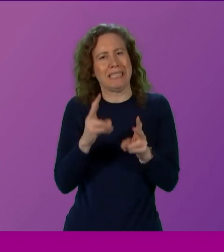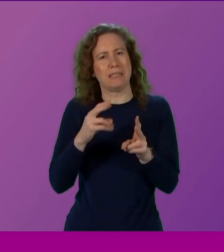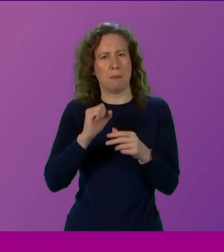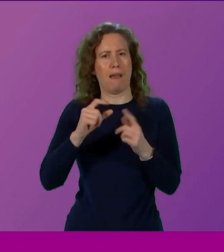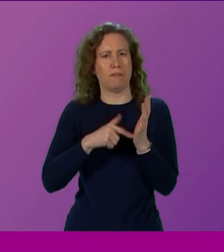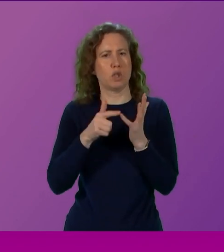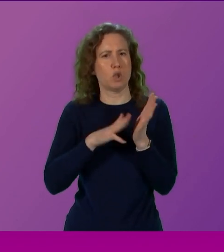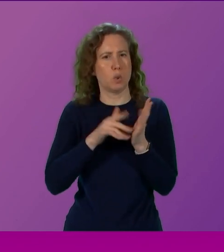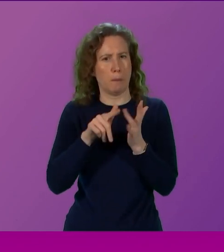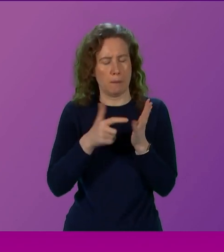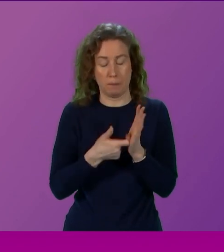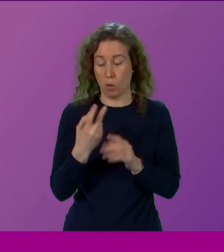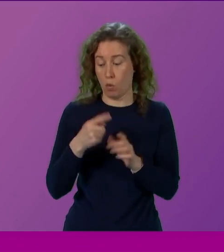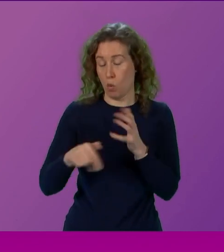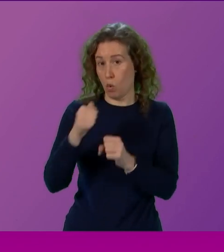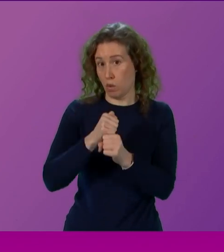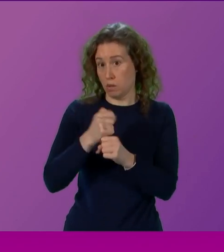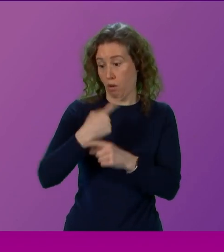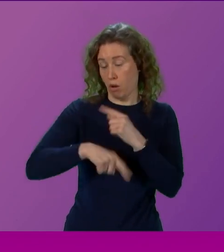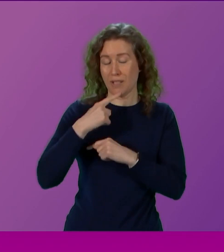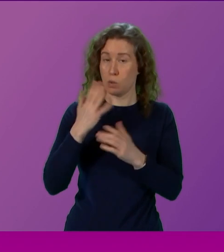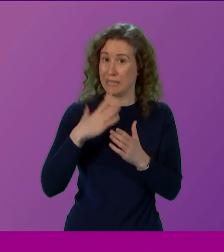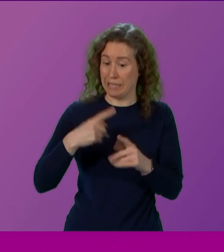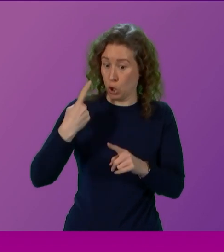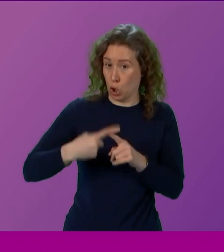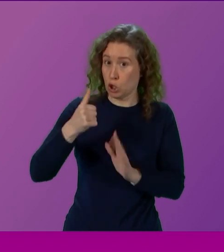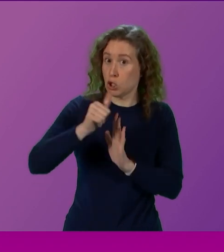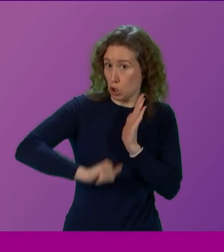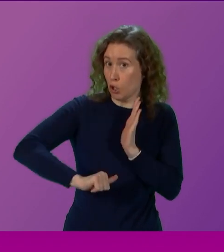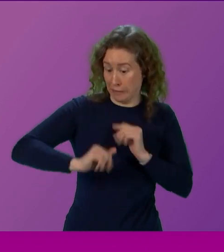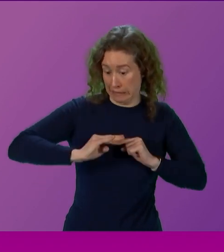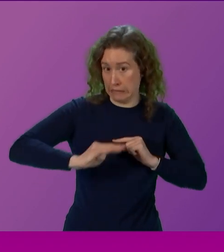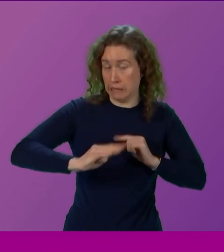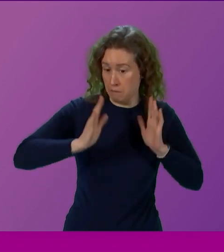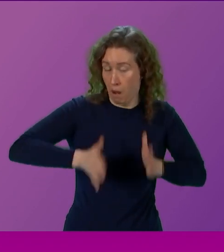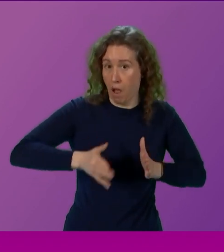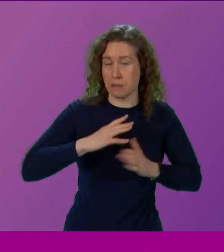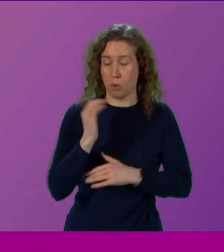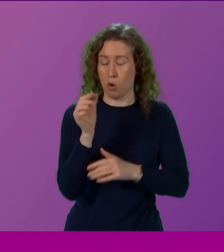year, he was told that he needed urgent surgery within four weeks to correct a curve in his spine.